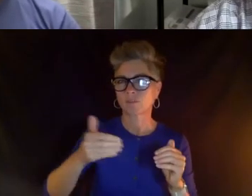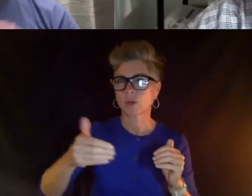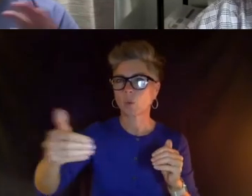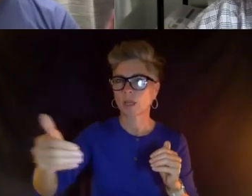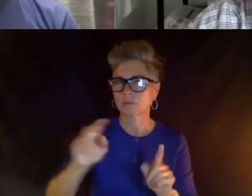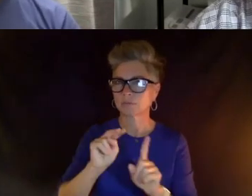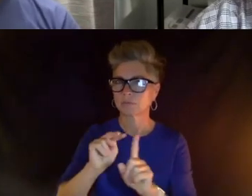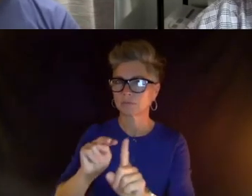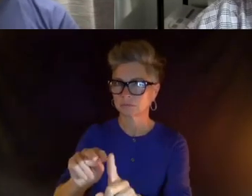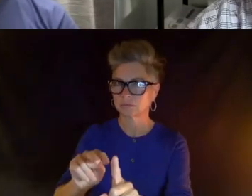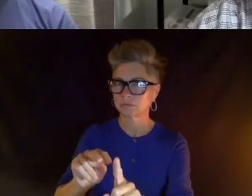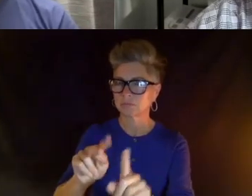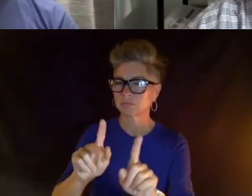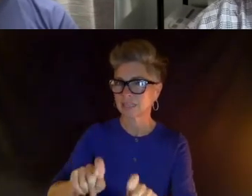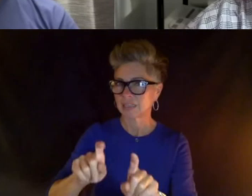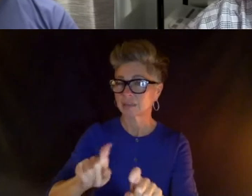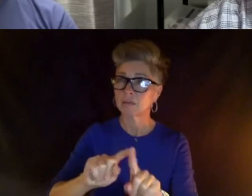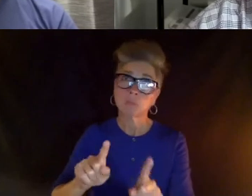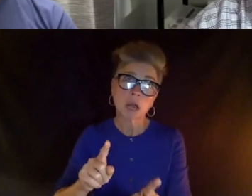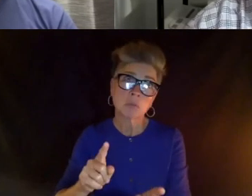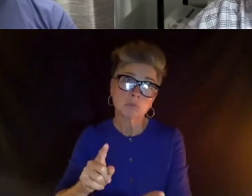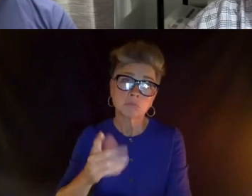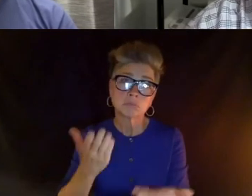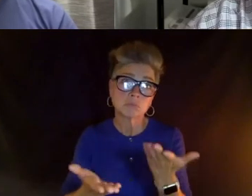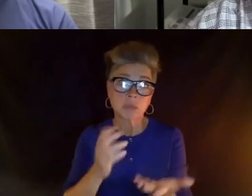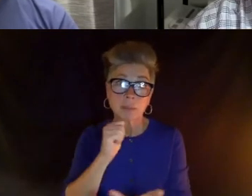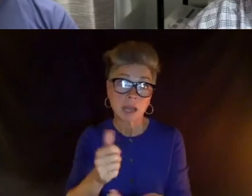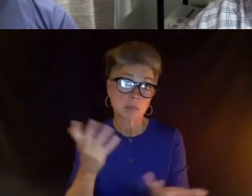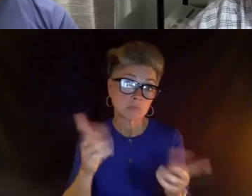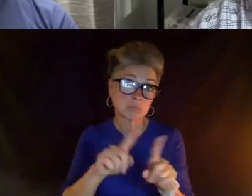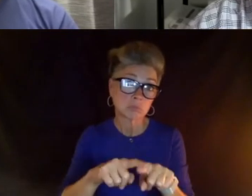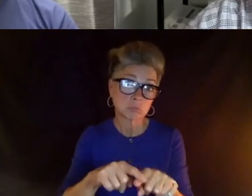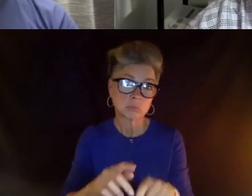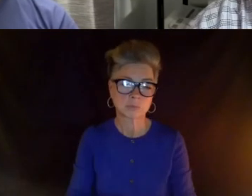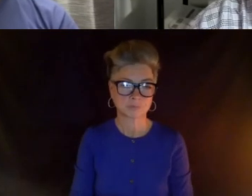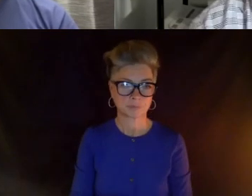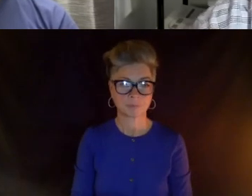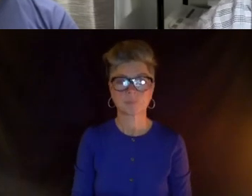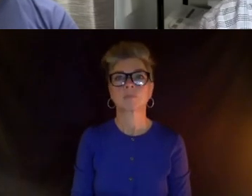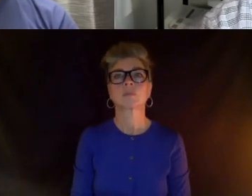but possibly not. Cool. The last question that we'll do for tonight is,